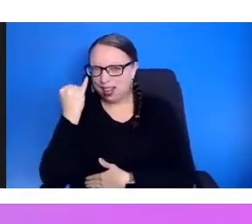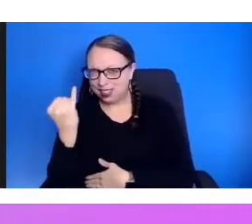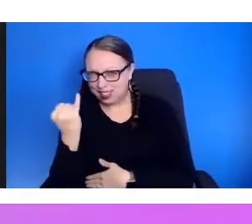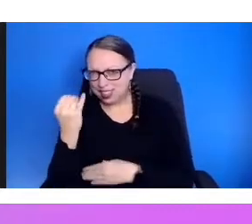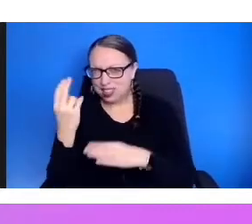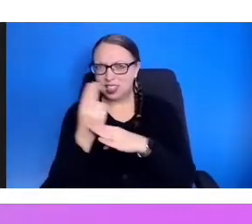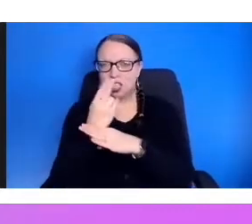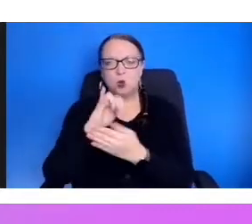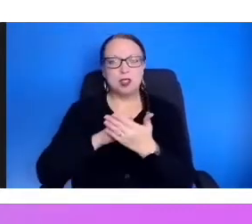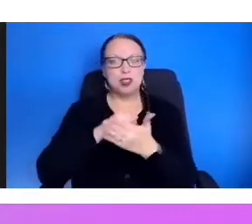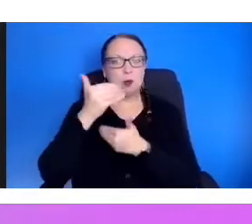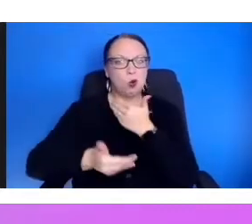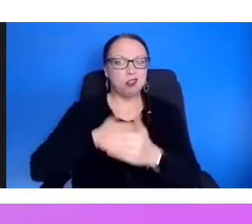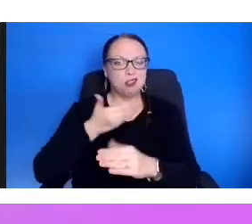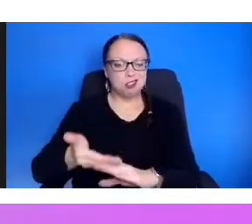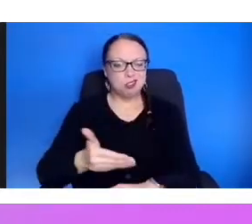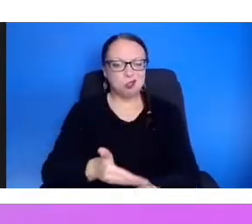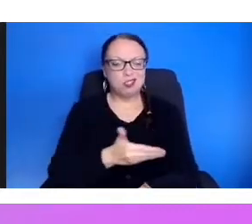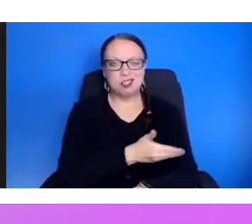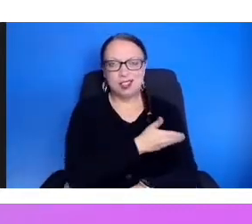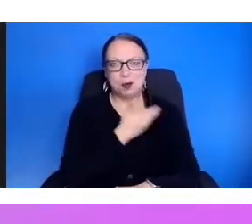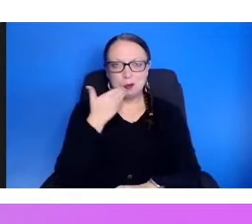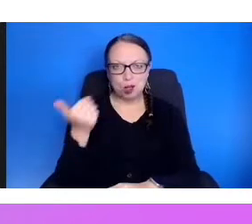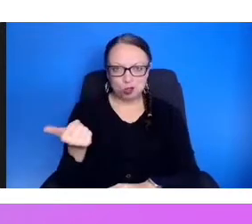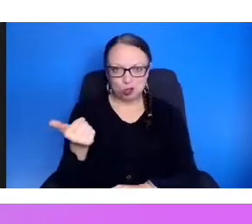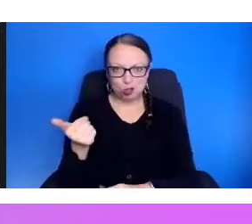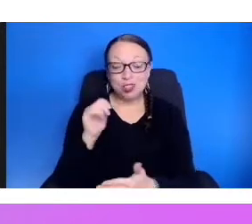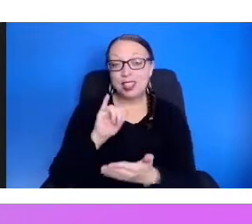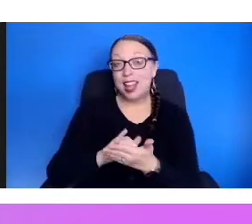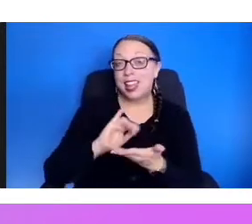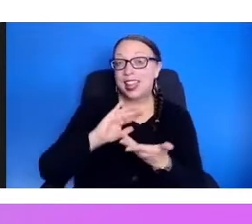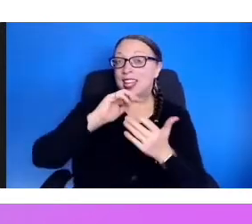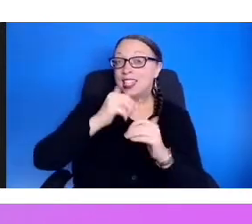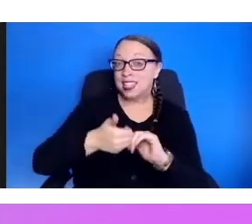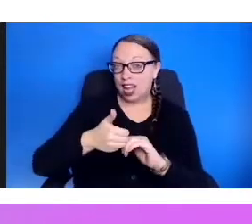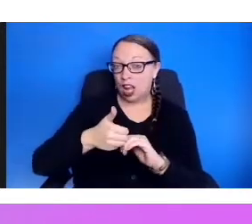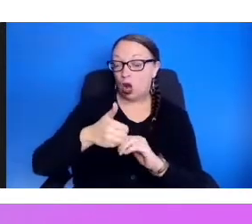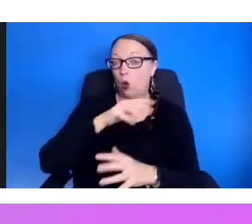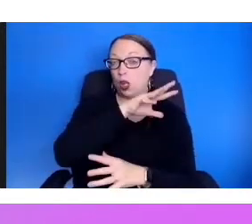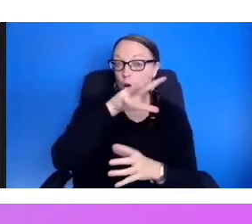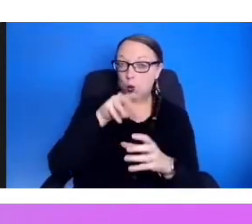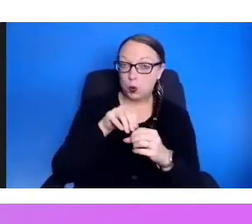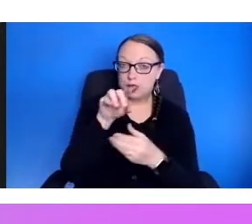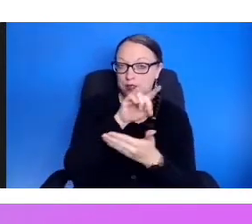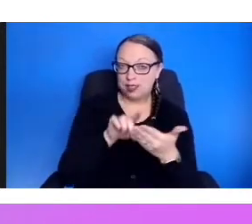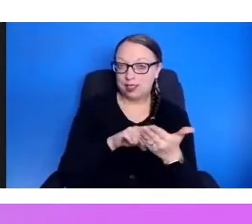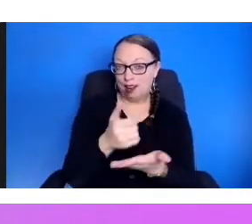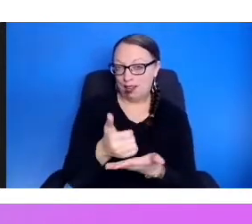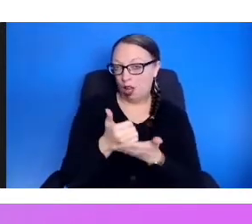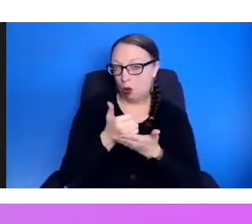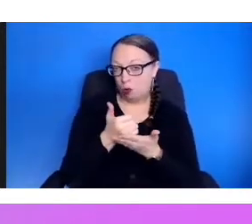can help that process fuel it with that sharpening of an idea that might have started out as a